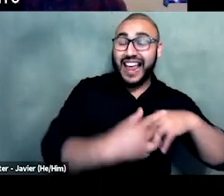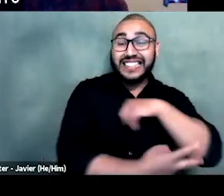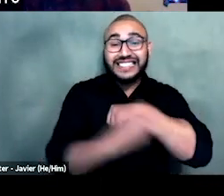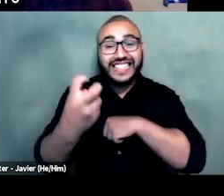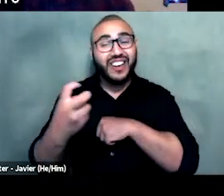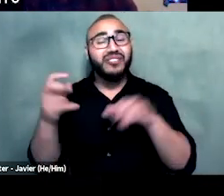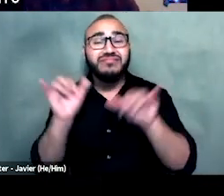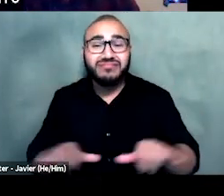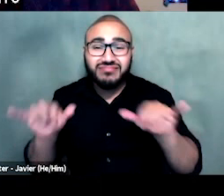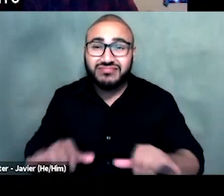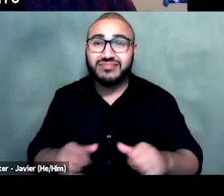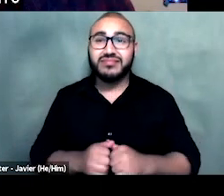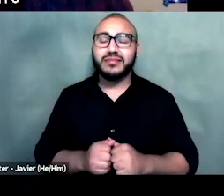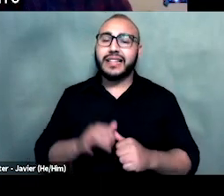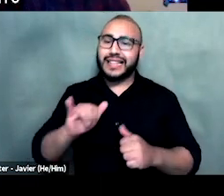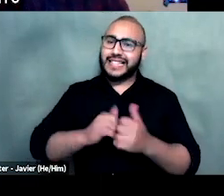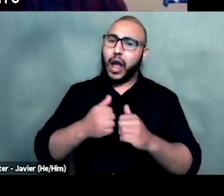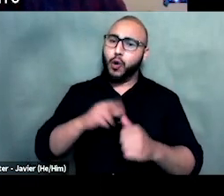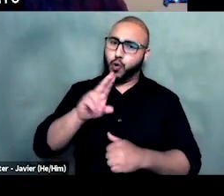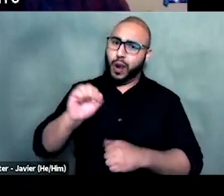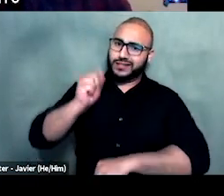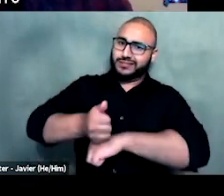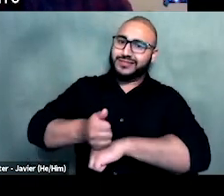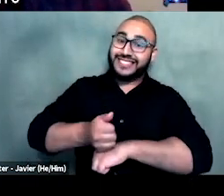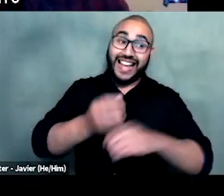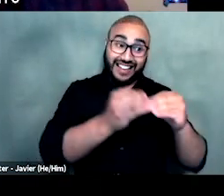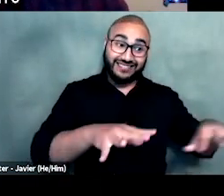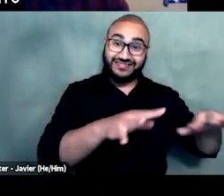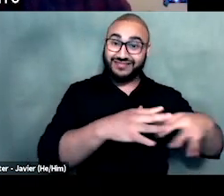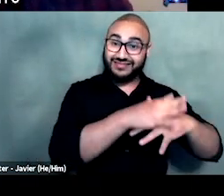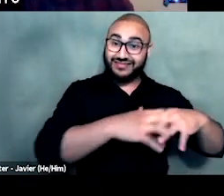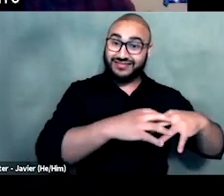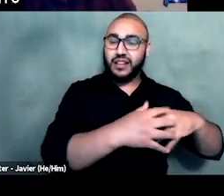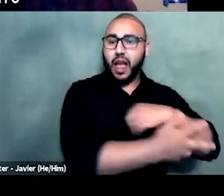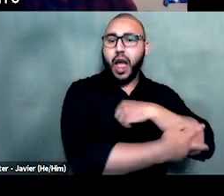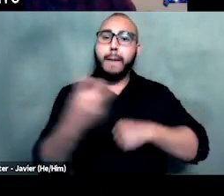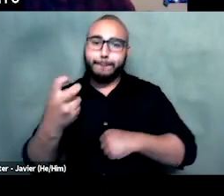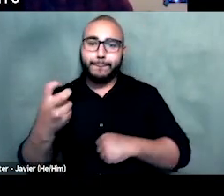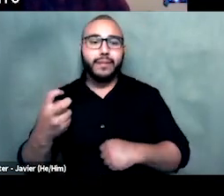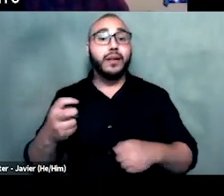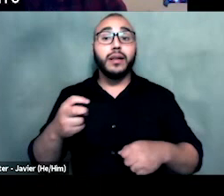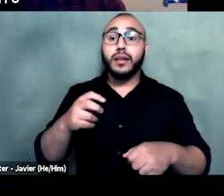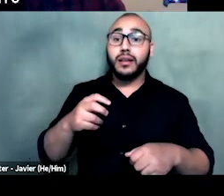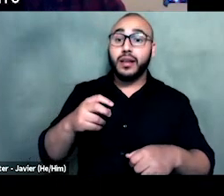stealing Indian land. The rape, the sexual assault and murder of Indigenous women was